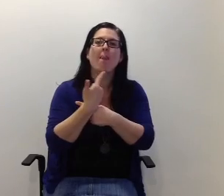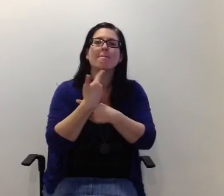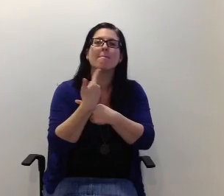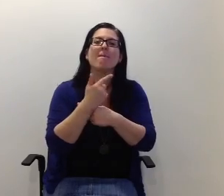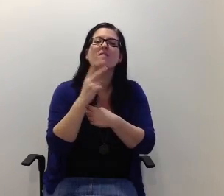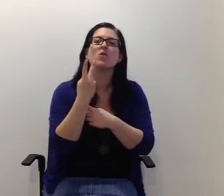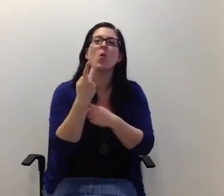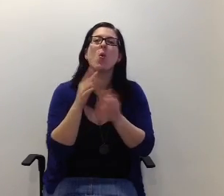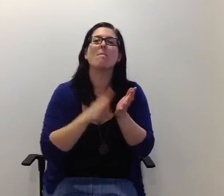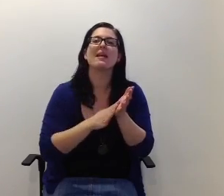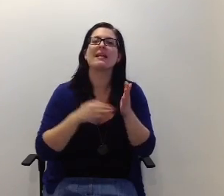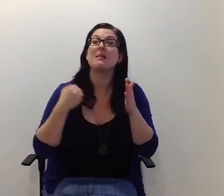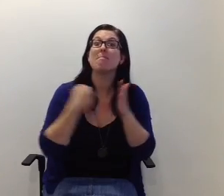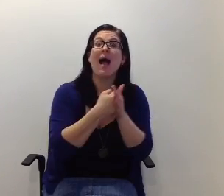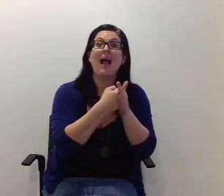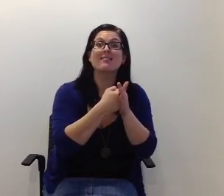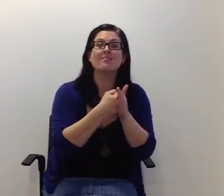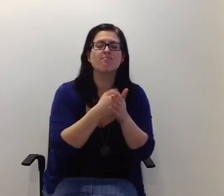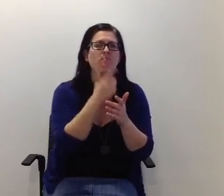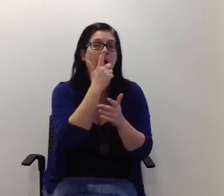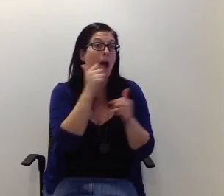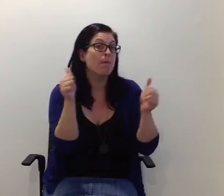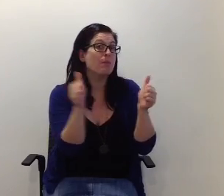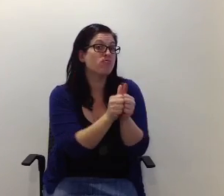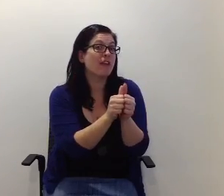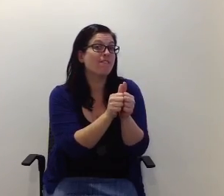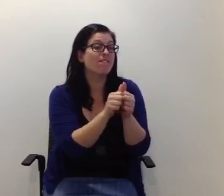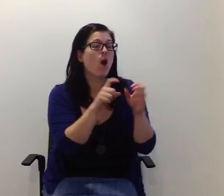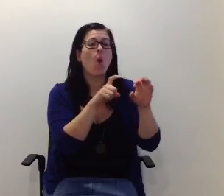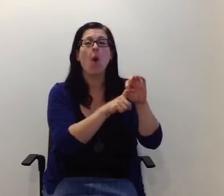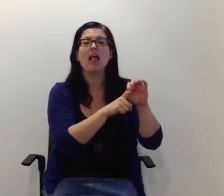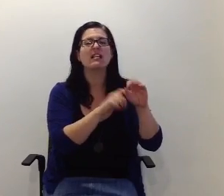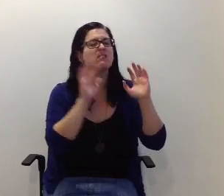film yourself for 1-2 minute max. It must be brief!